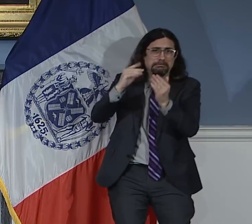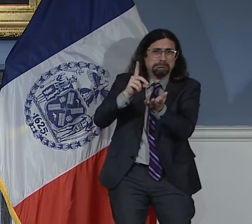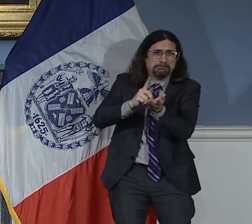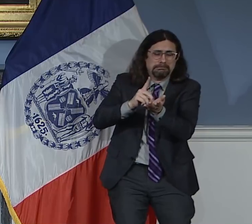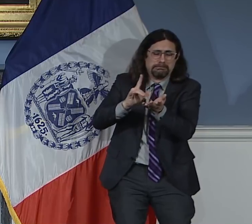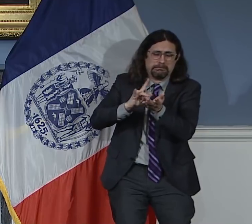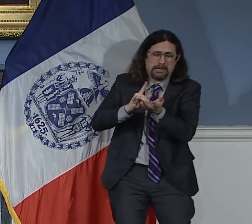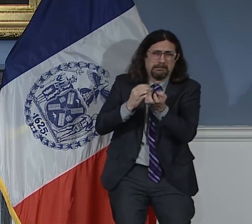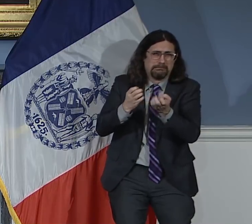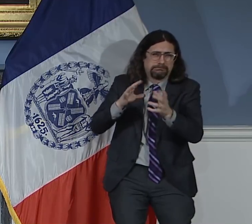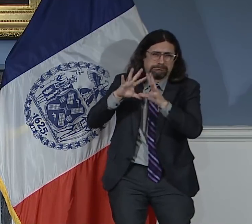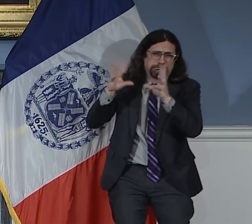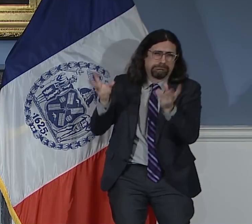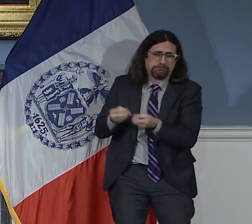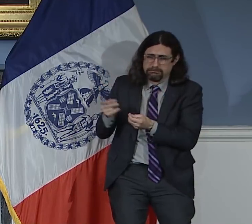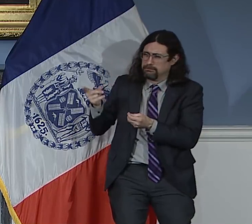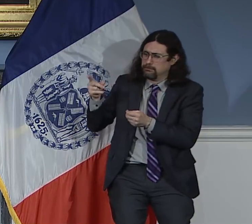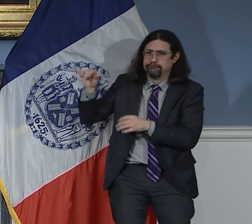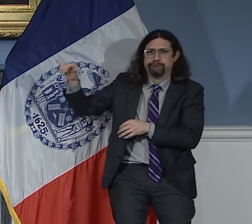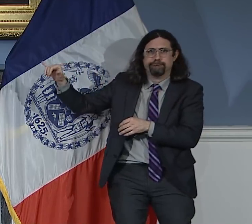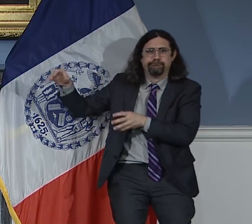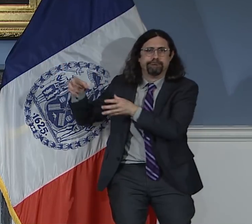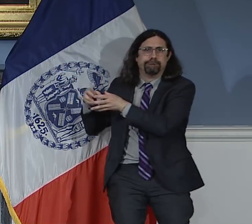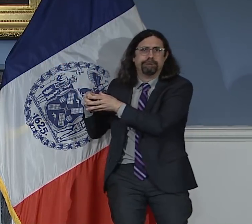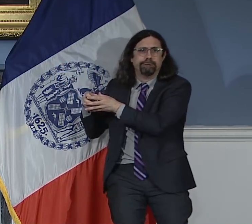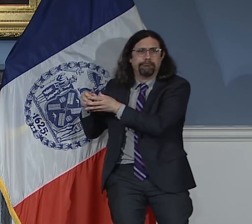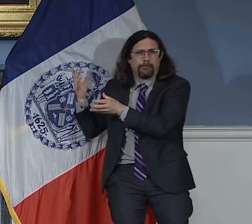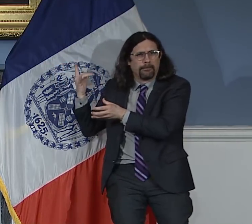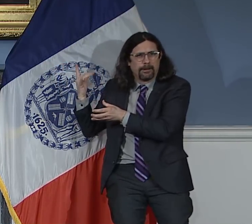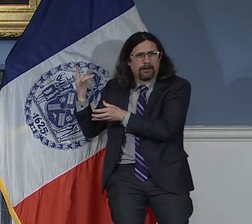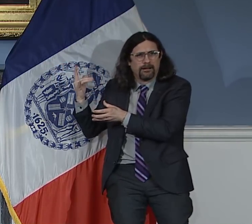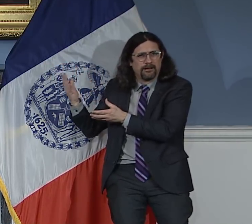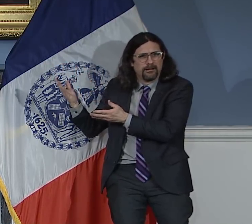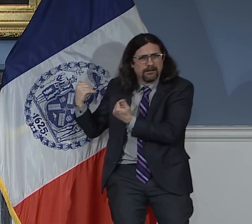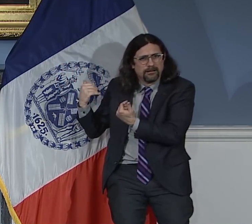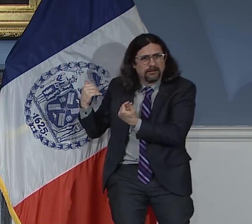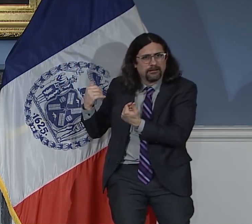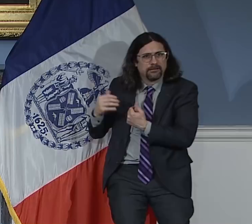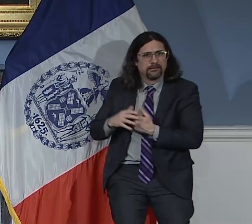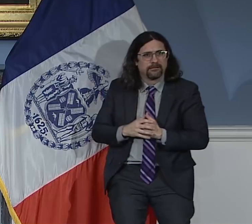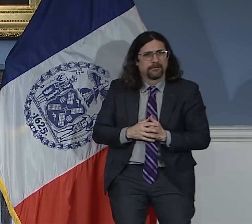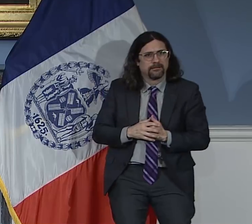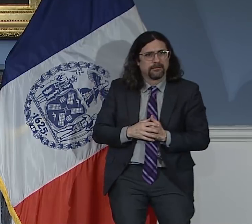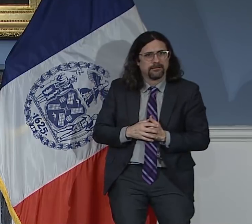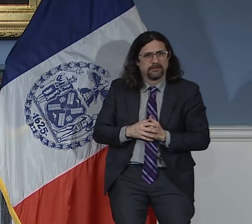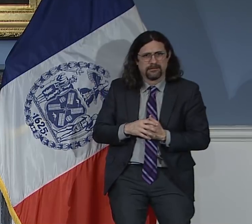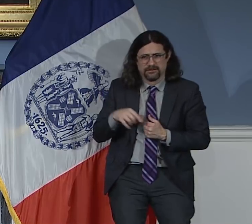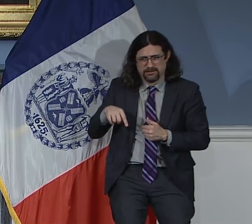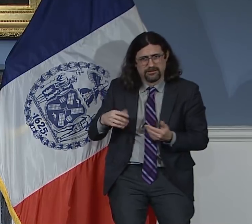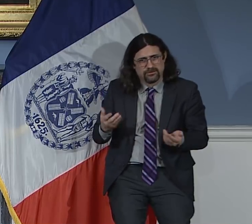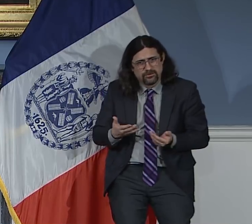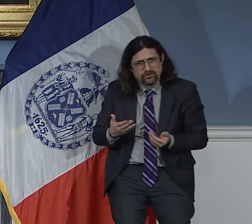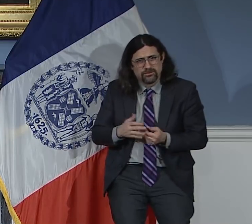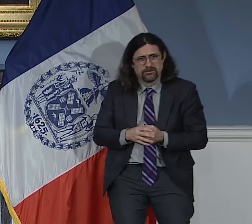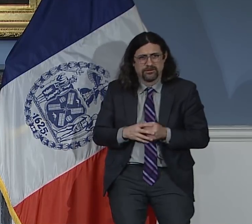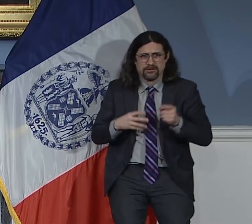NATION, WHY HAVE THEY NOT BEEN ACTIVATED AND NSET TO NEW YORK CITY AND NEW YORK STETA AND CALIFORNIA AND